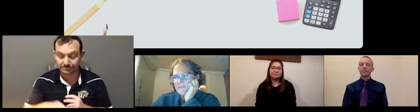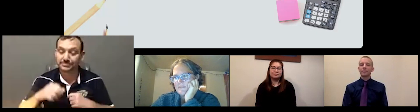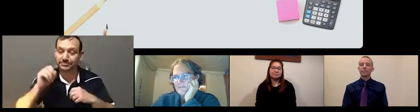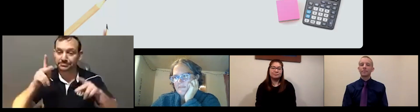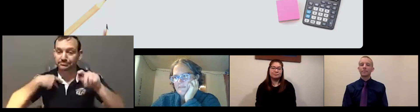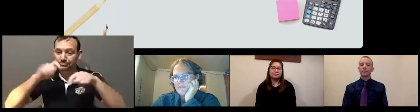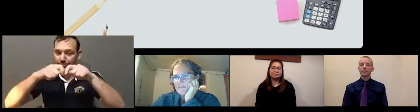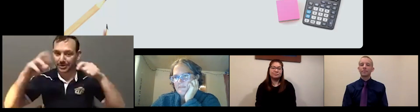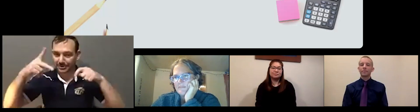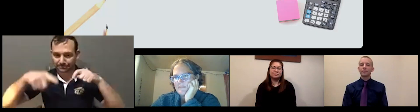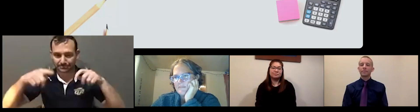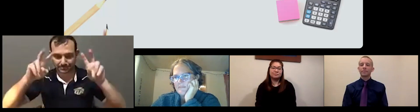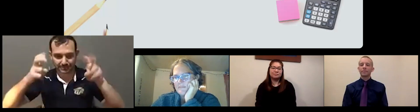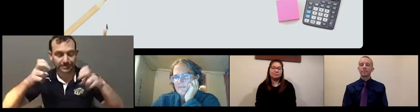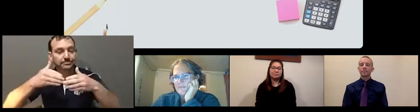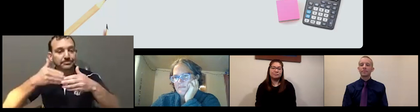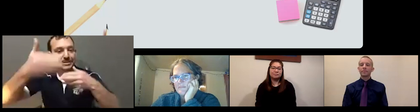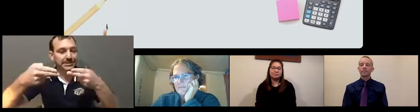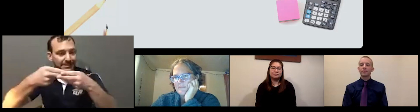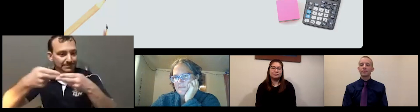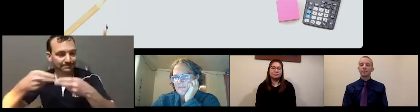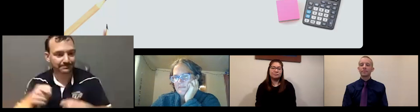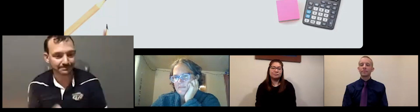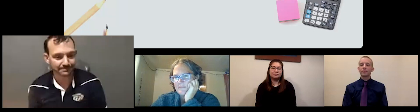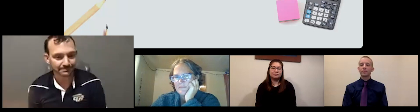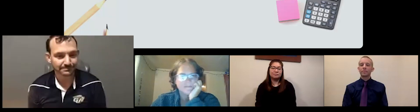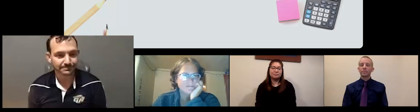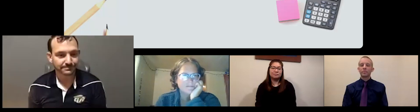Ok, I’ll wrap up this topic. Next slide.